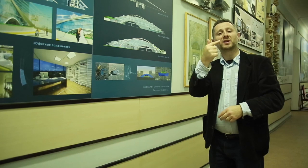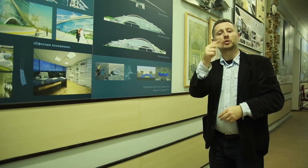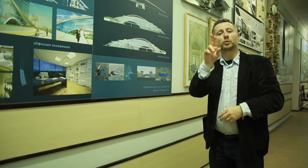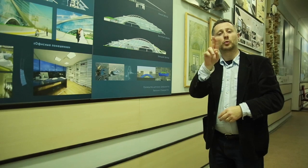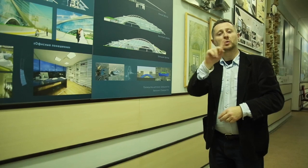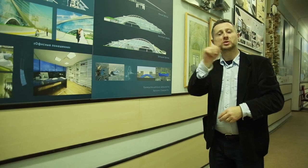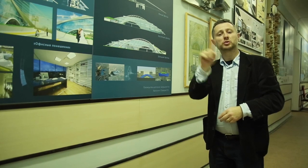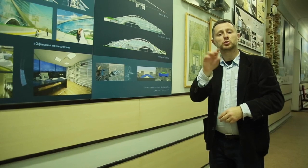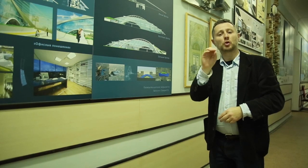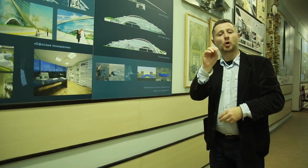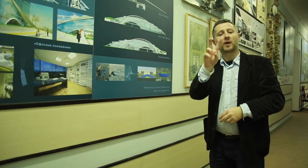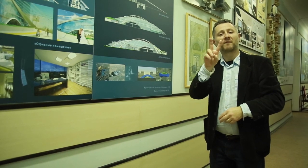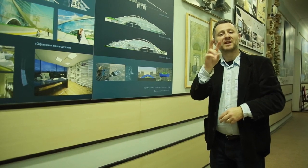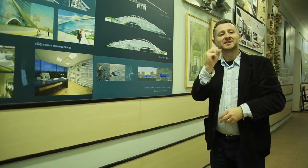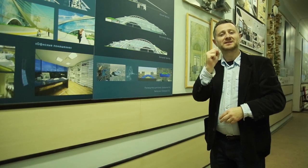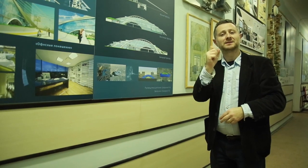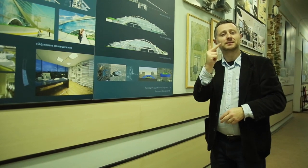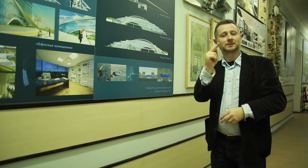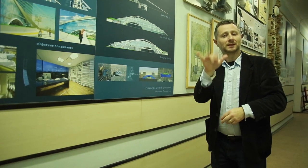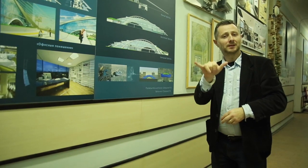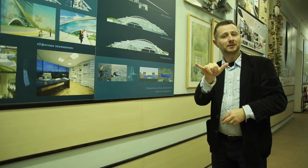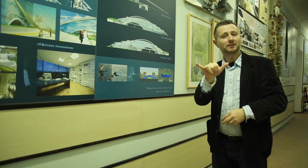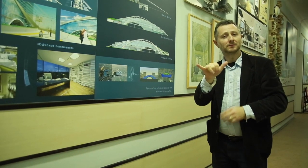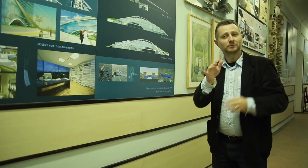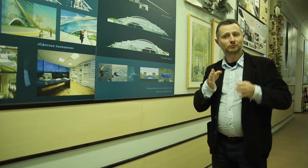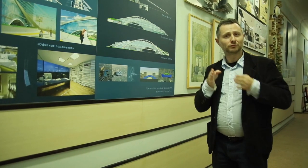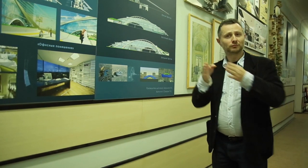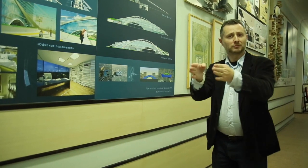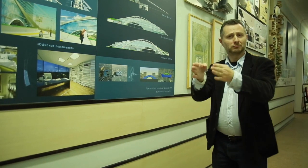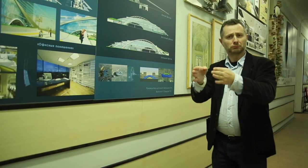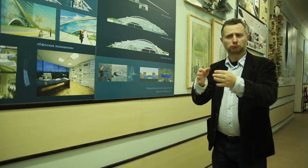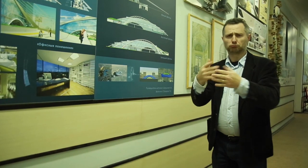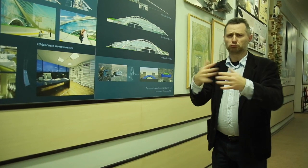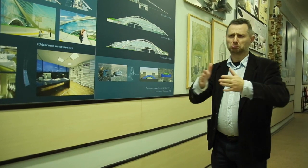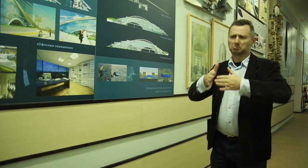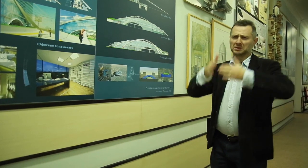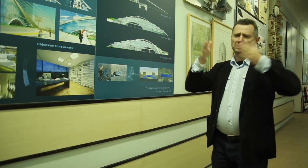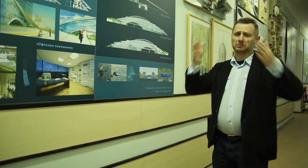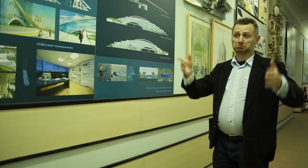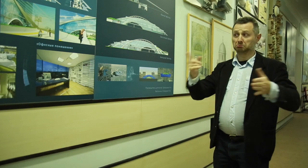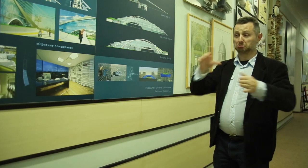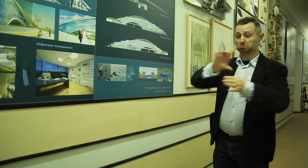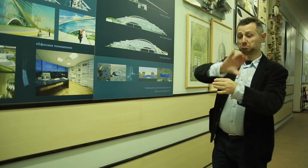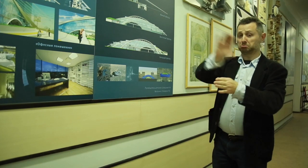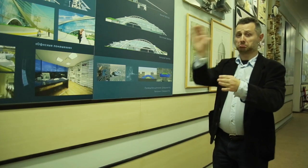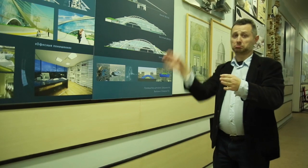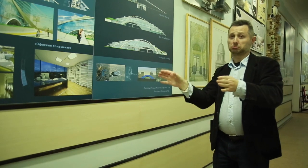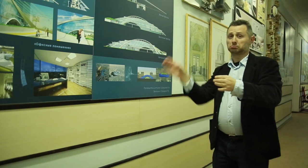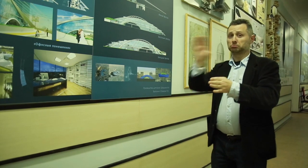be seen whether or not they will build the overpass. Perhaps they will build this over